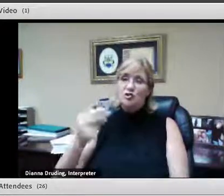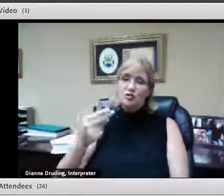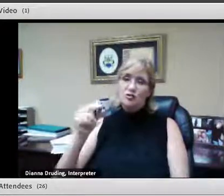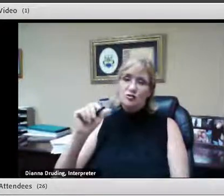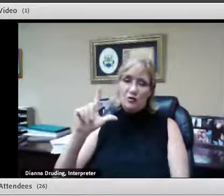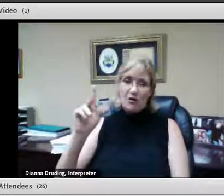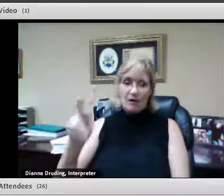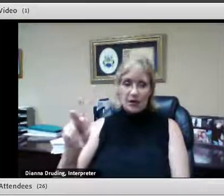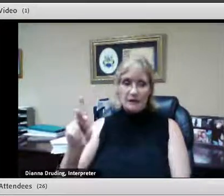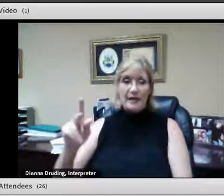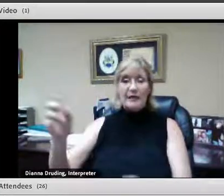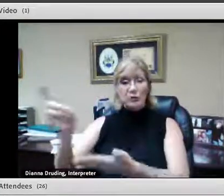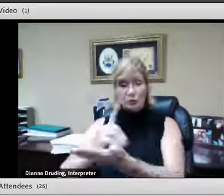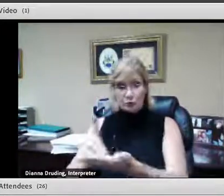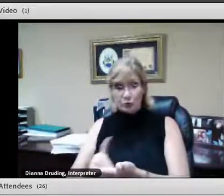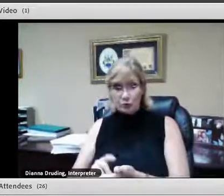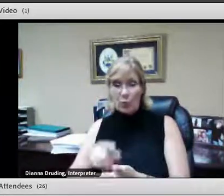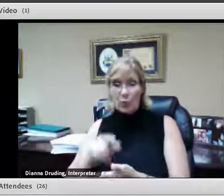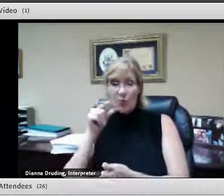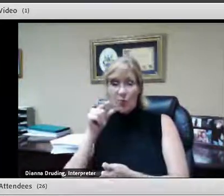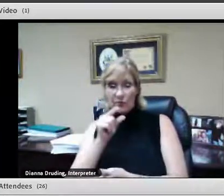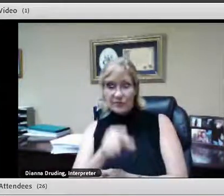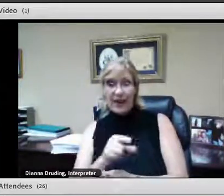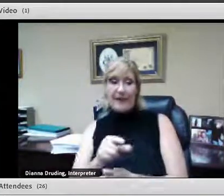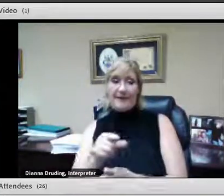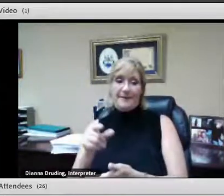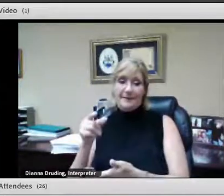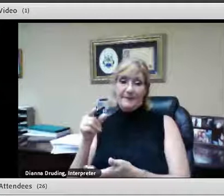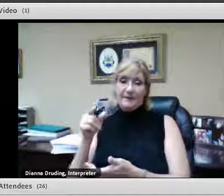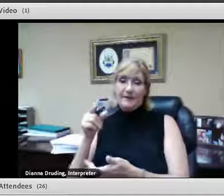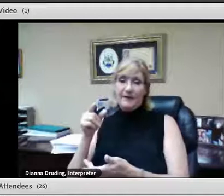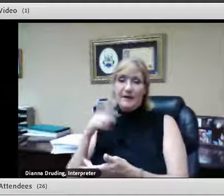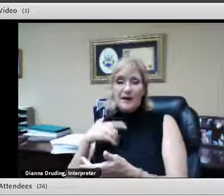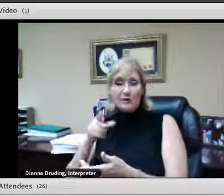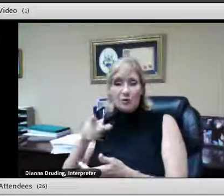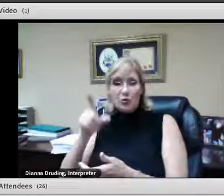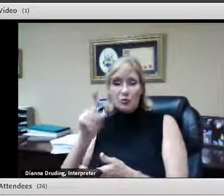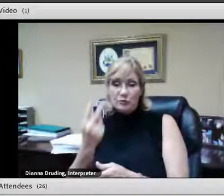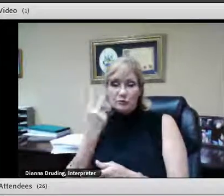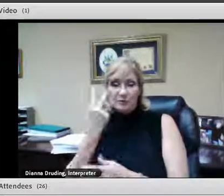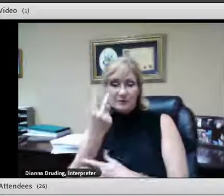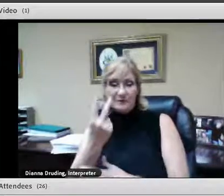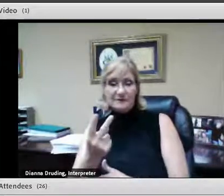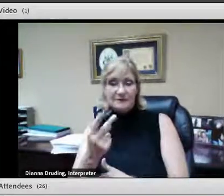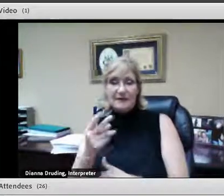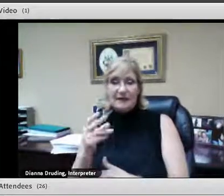and the treble clef and the bass clefs. And you'll see over here,